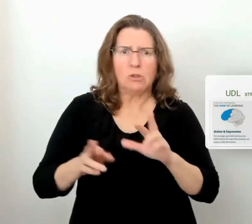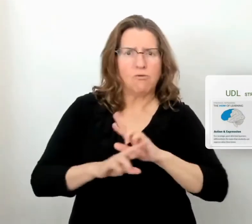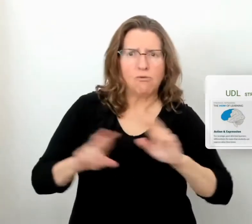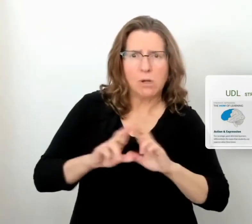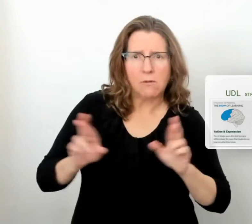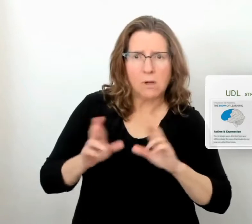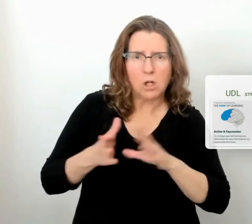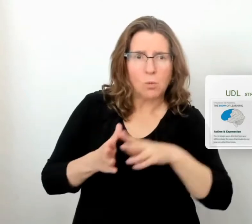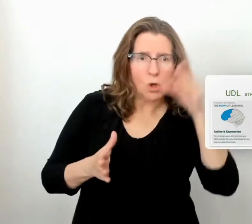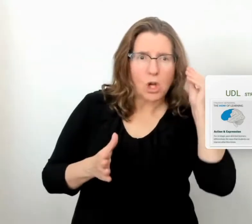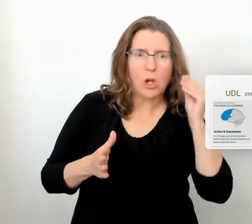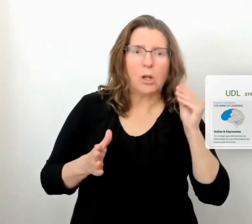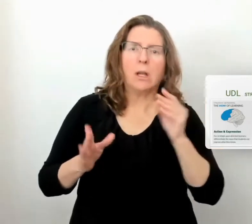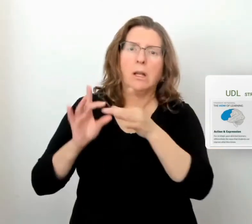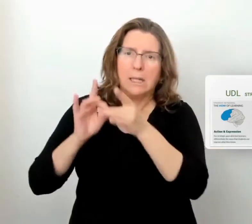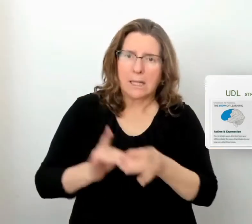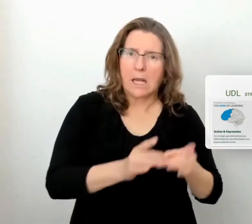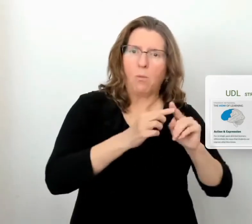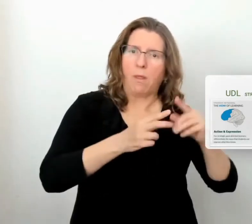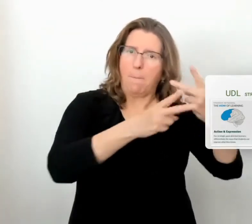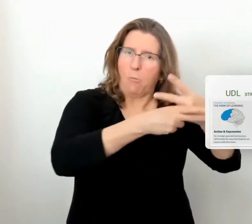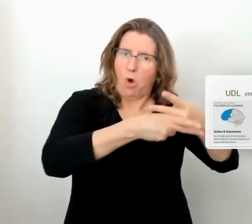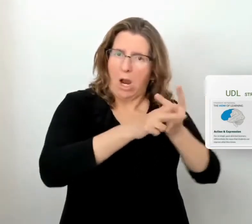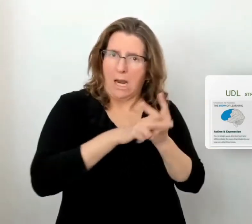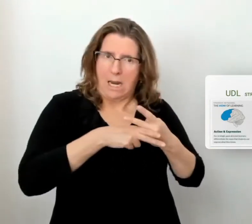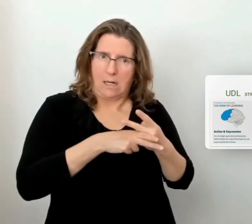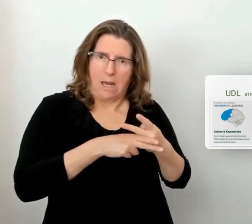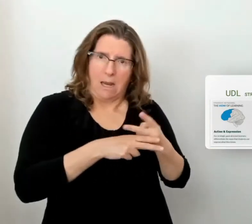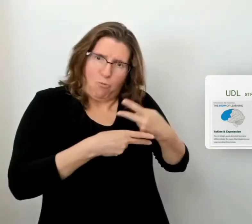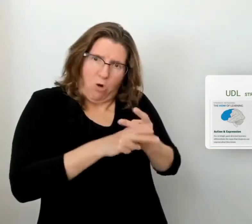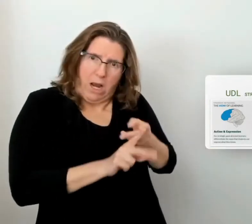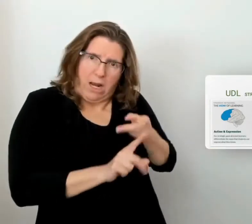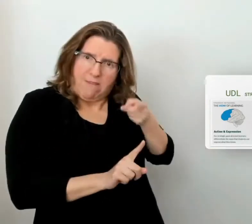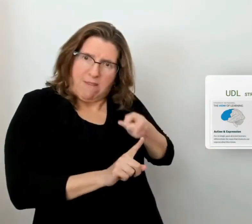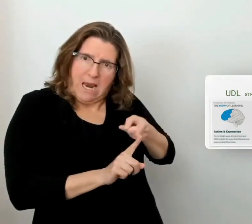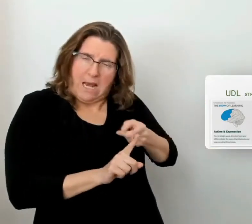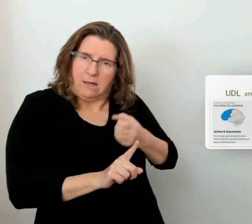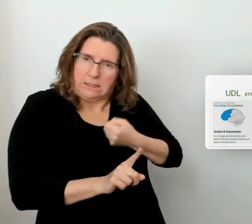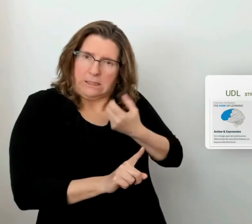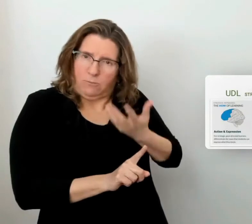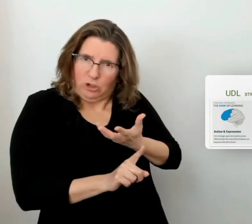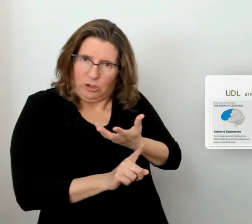student interest, student readiness to learn to create some product, and expression of their understanding